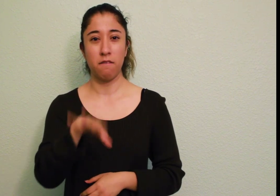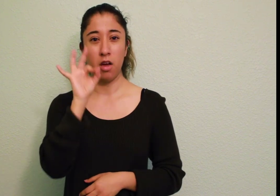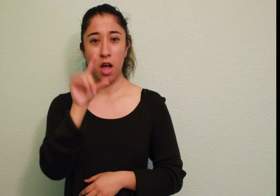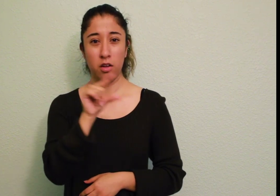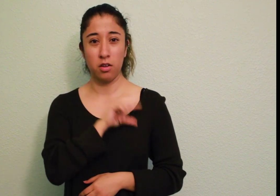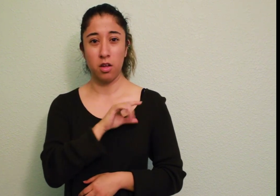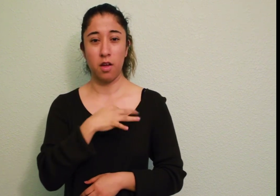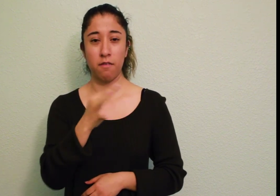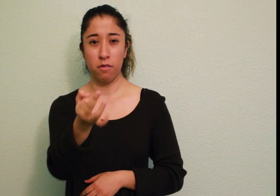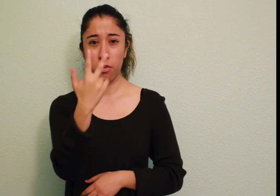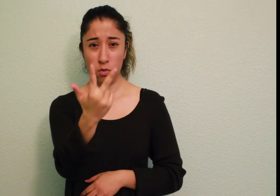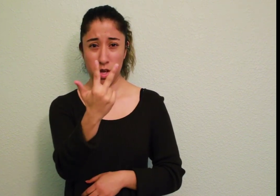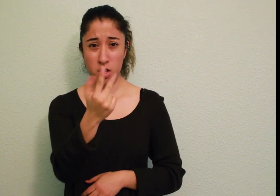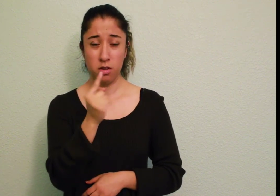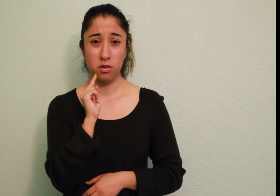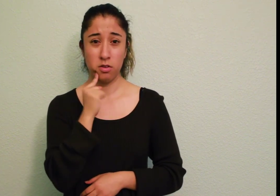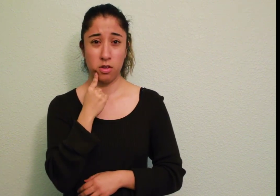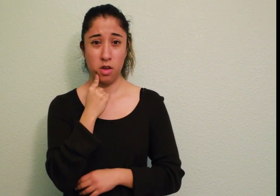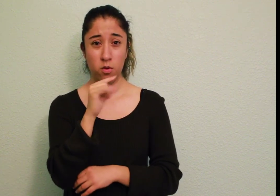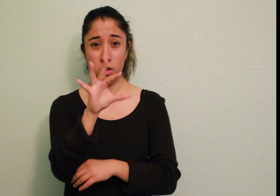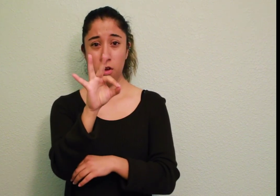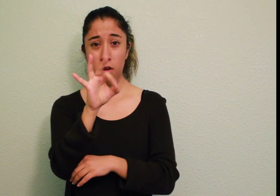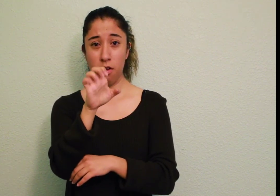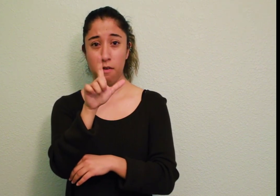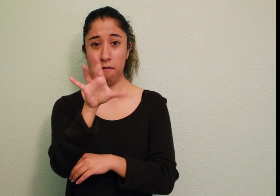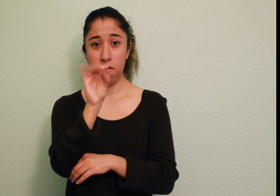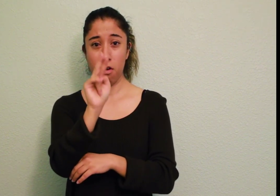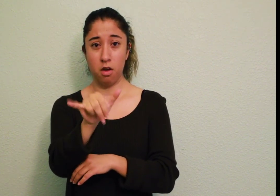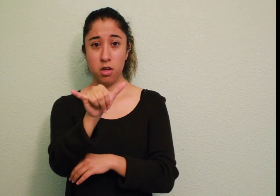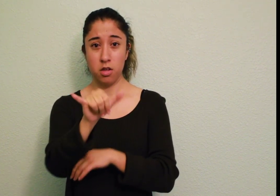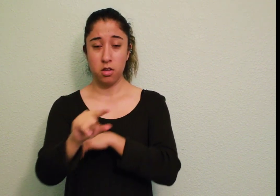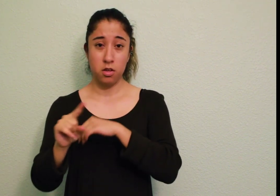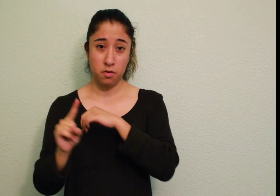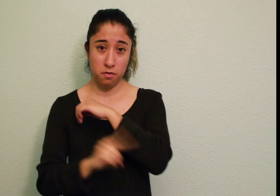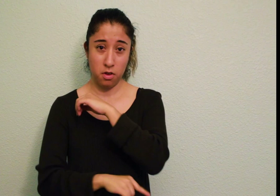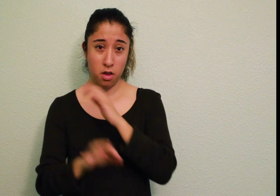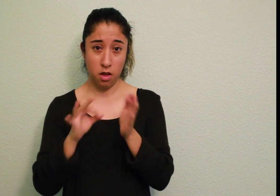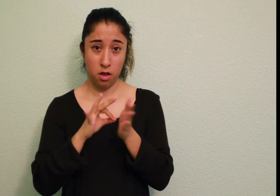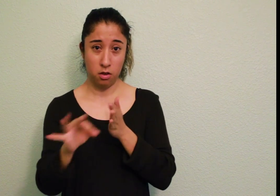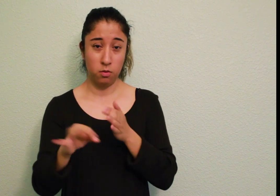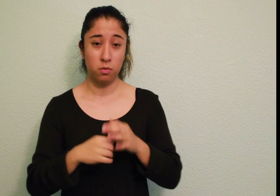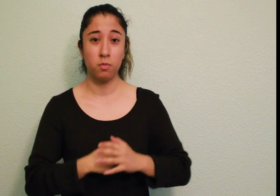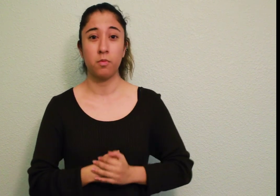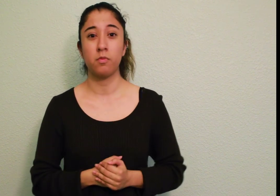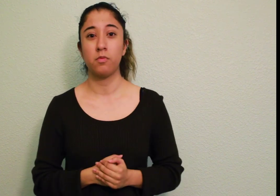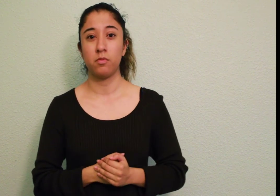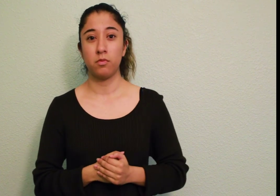He has been found guilty of three serious felonies